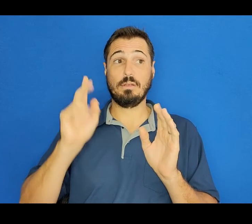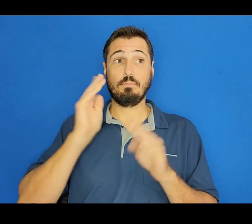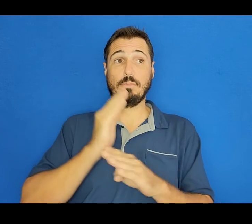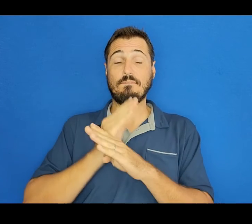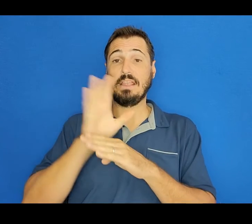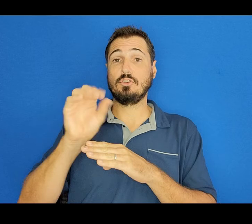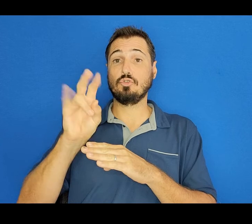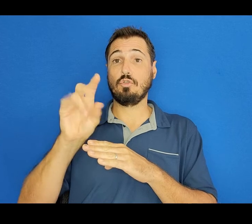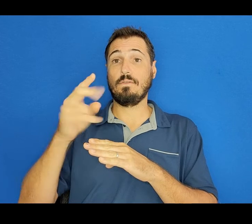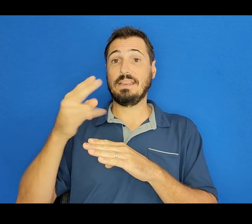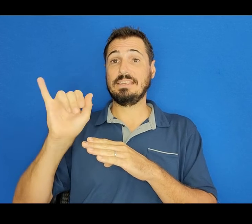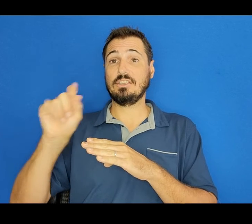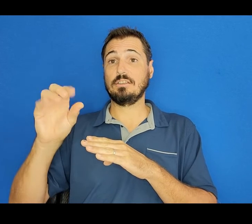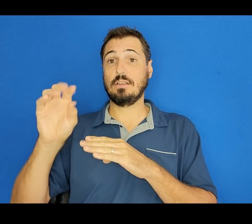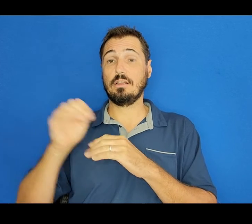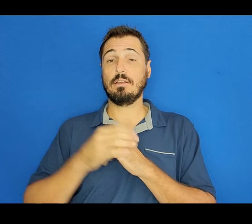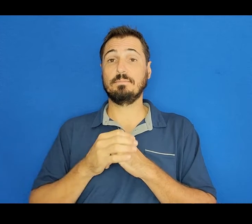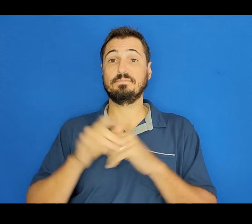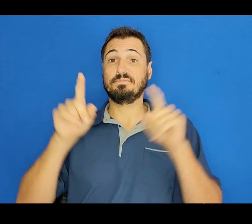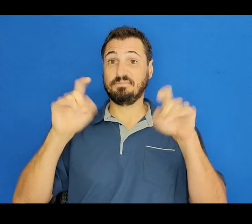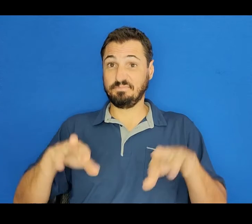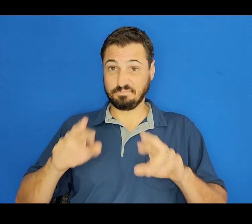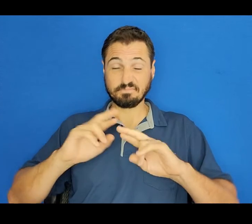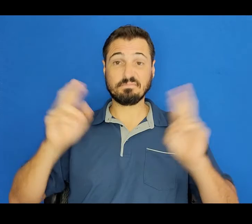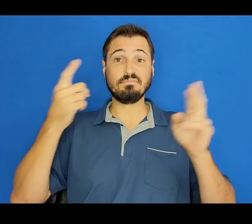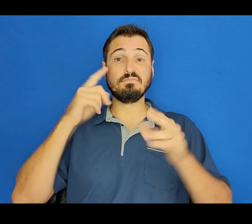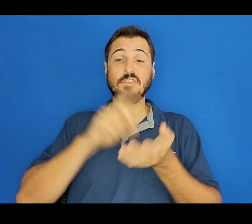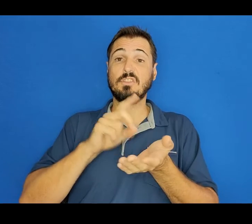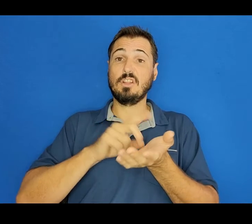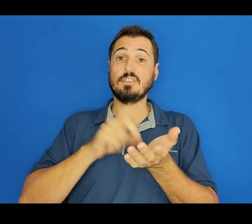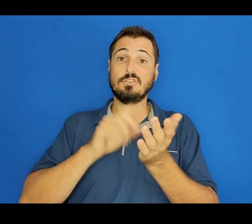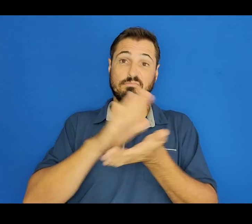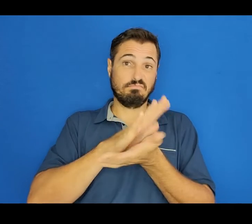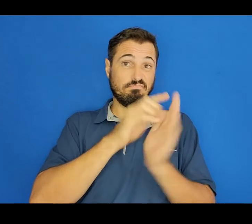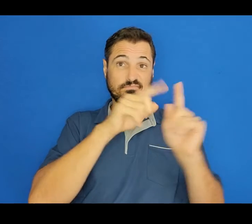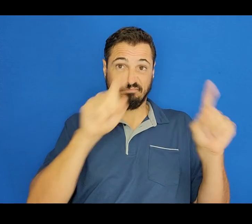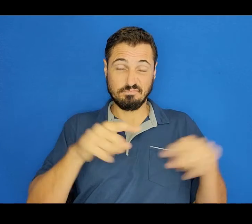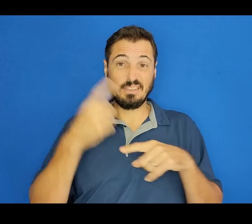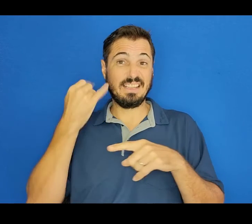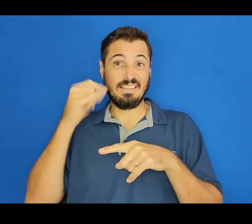Tests are also available with a doctor’s order at Wilcox, KVMH, and Clinical Labs